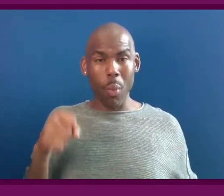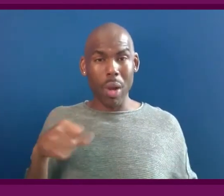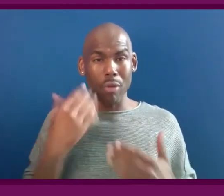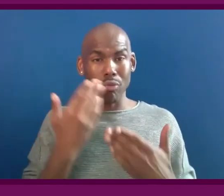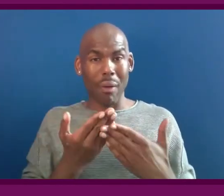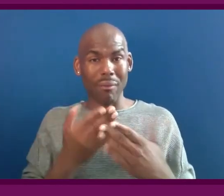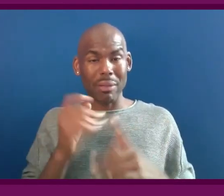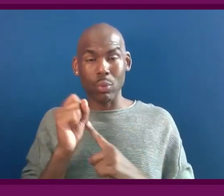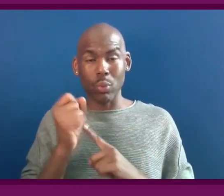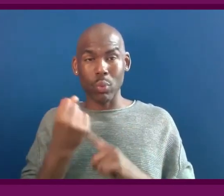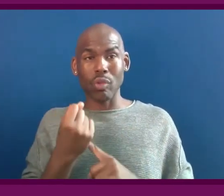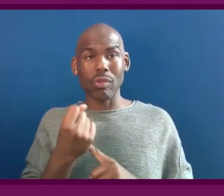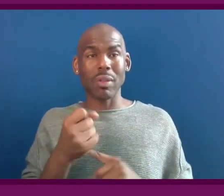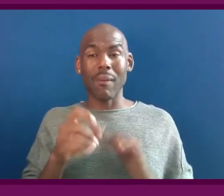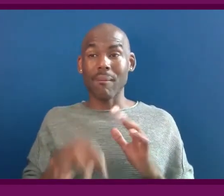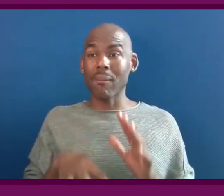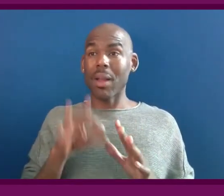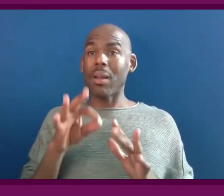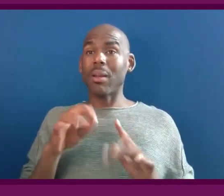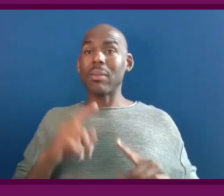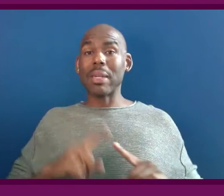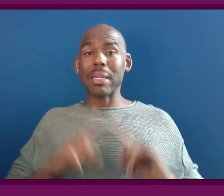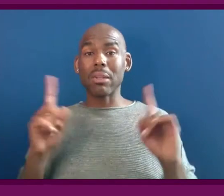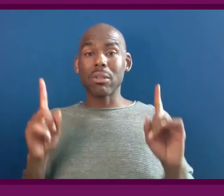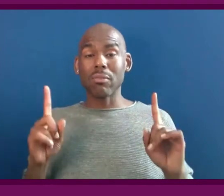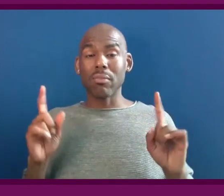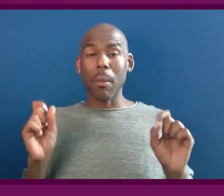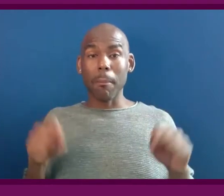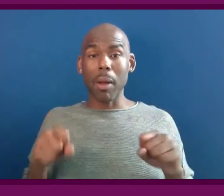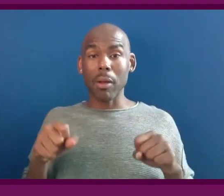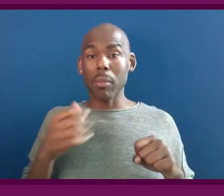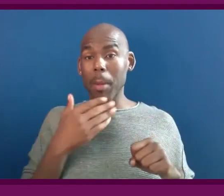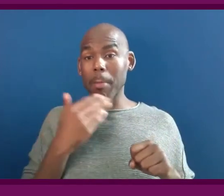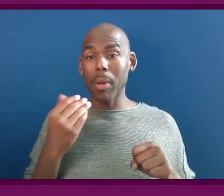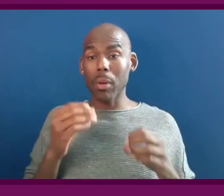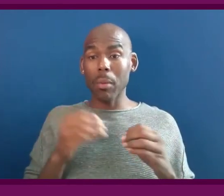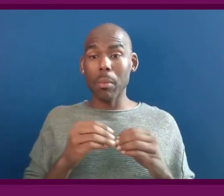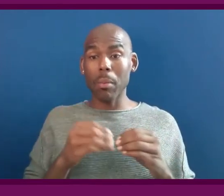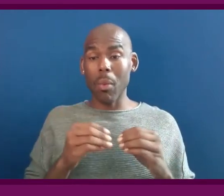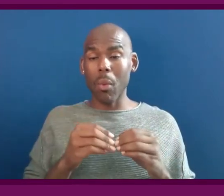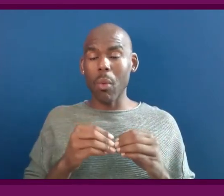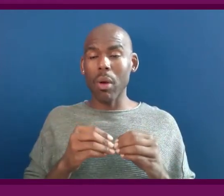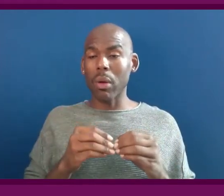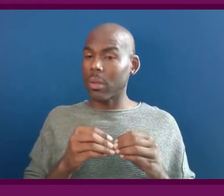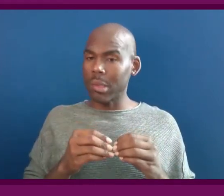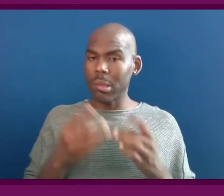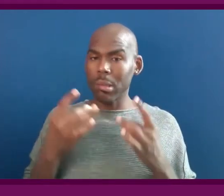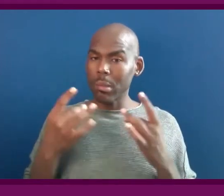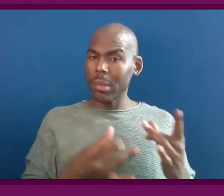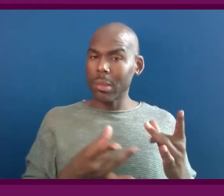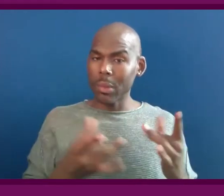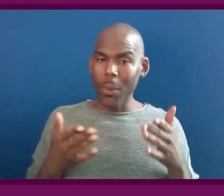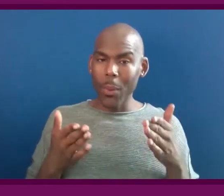situation and find a different, possibly even better, more succinct way of that process.